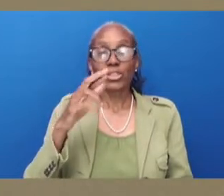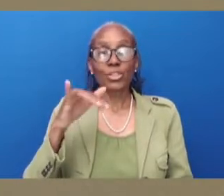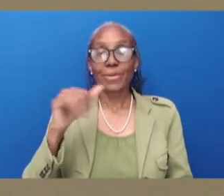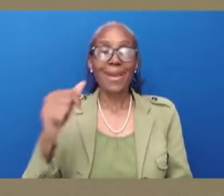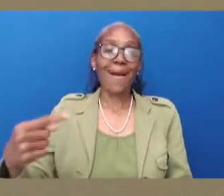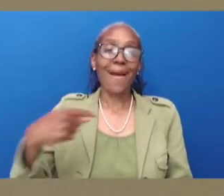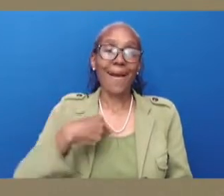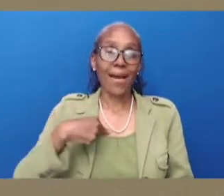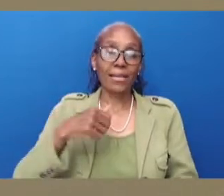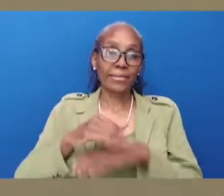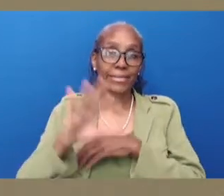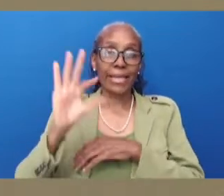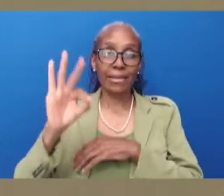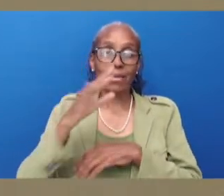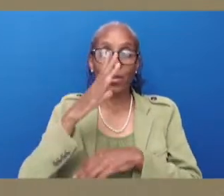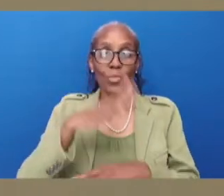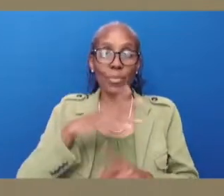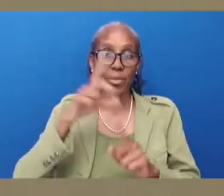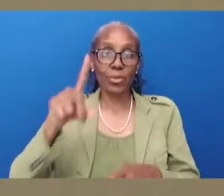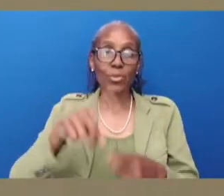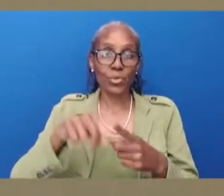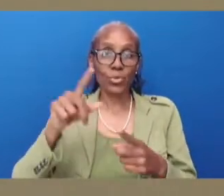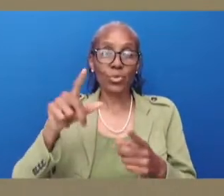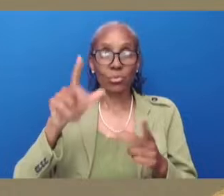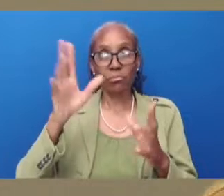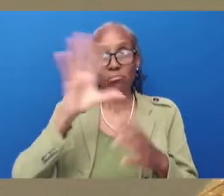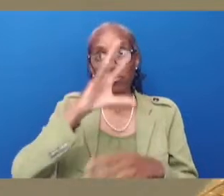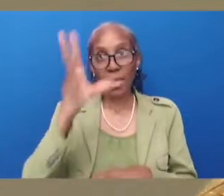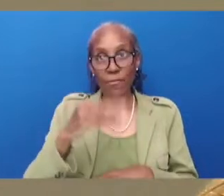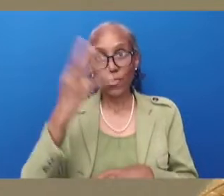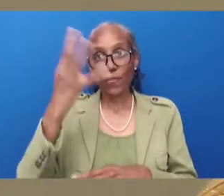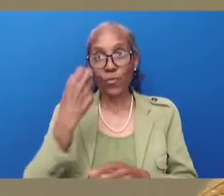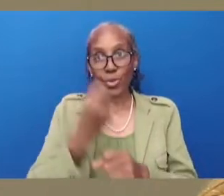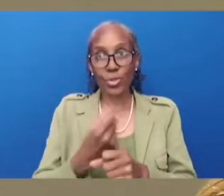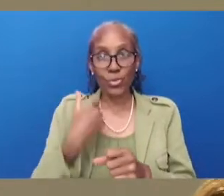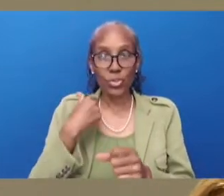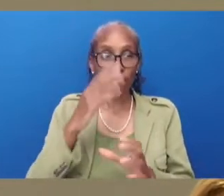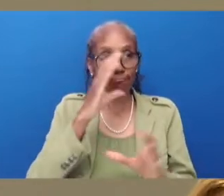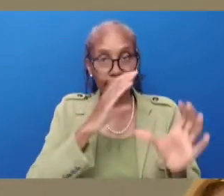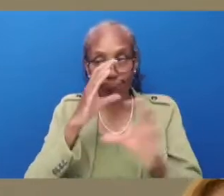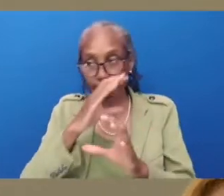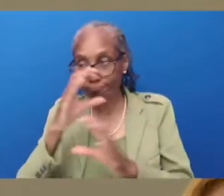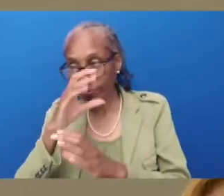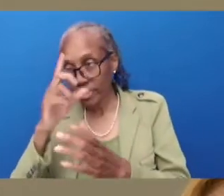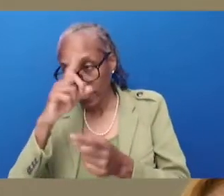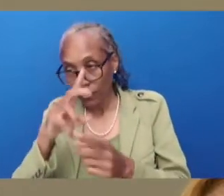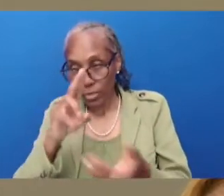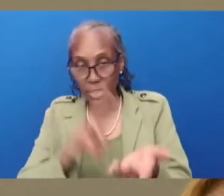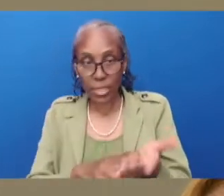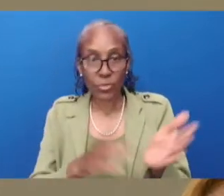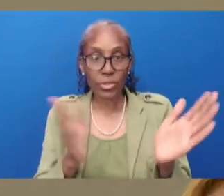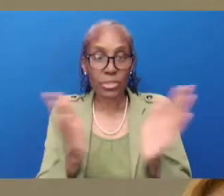I'M WEARING A